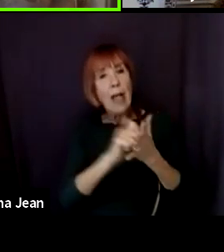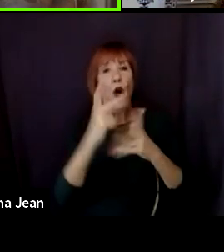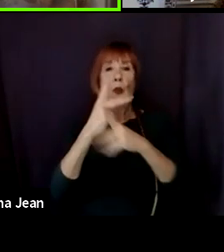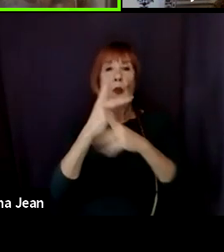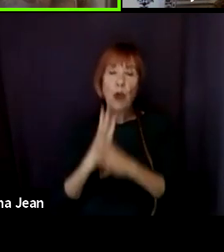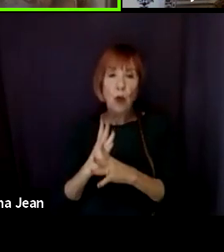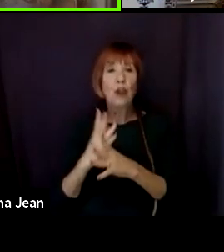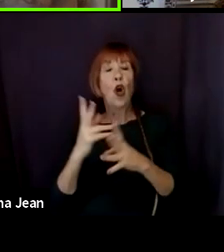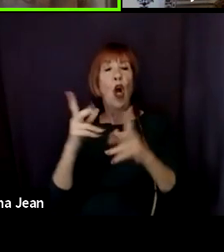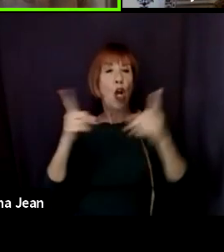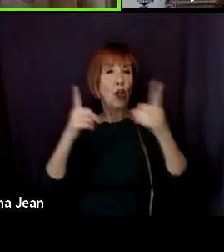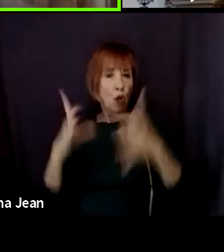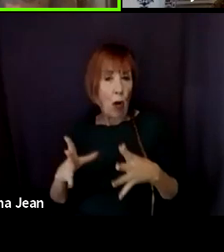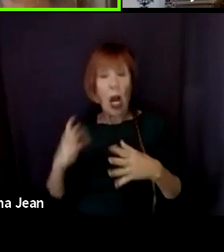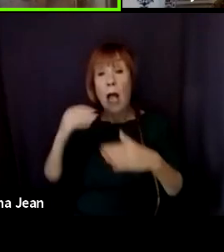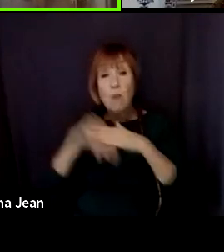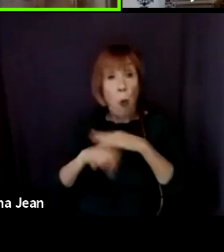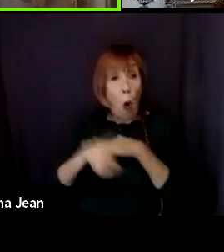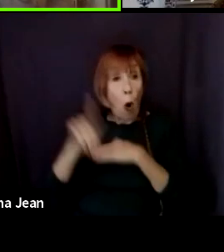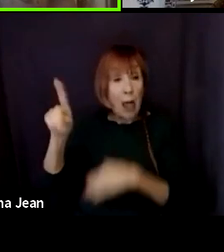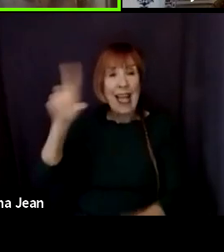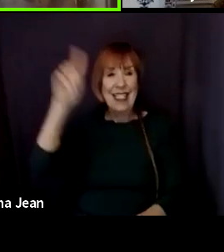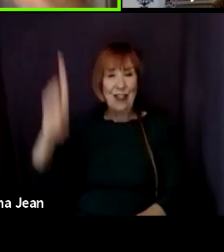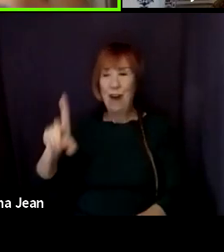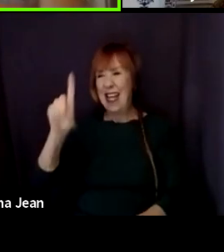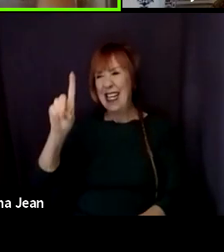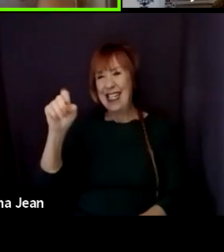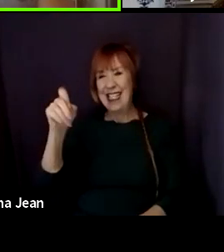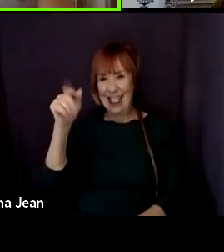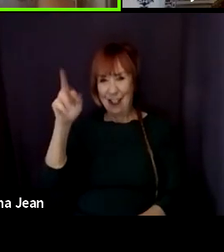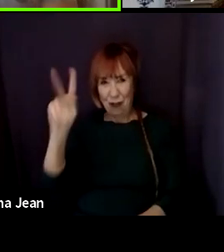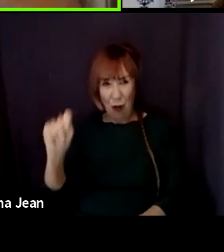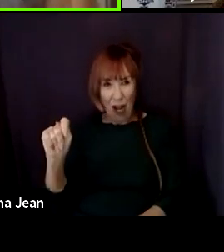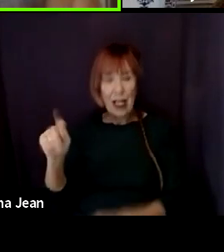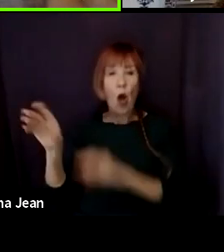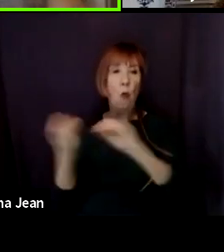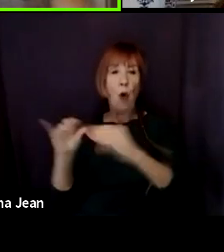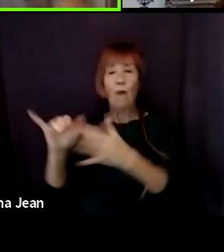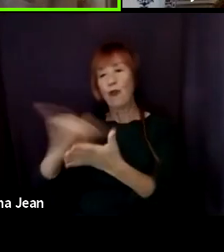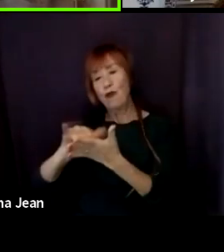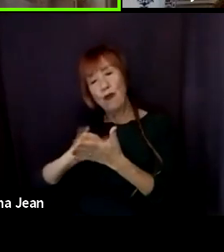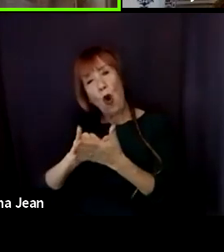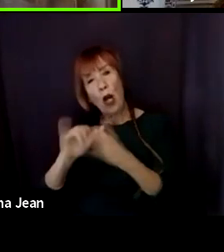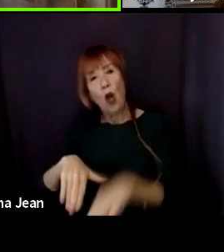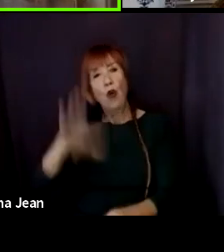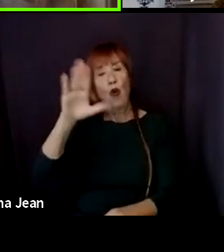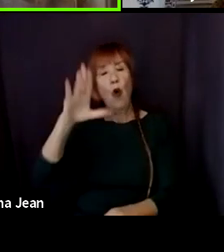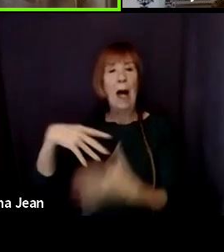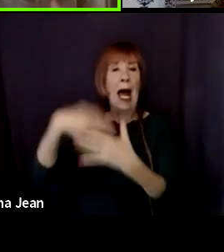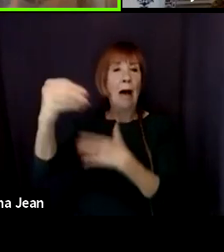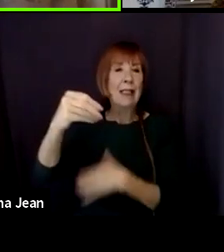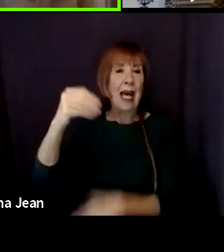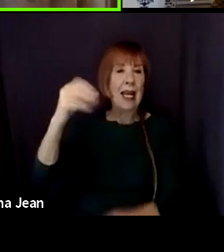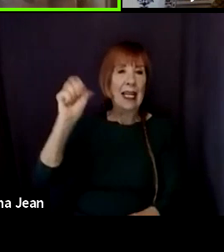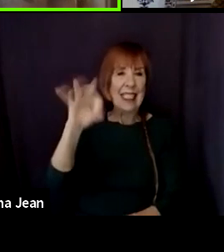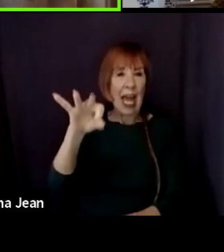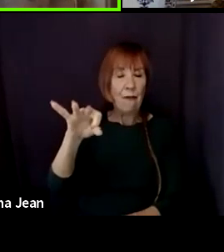I was born in Detroit, moved to New York, grew up outside of San Francisco in a place called Paul Alto.